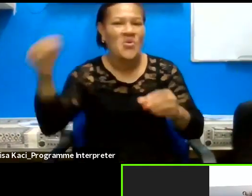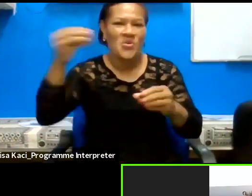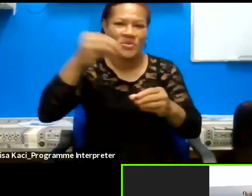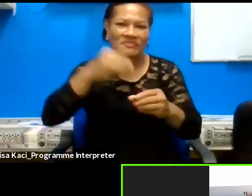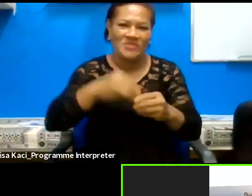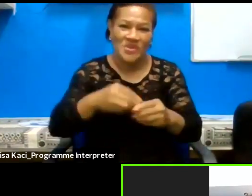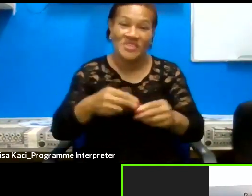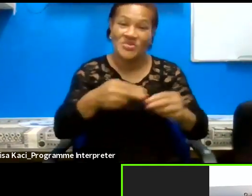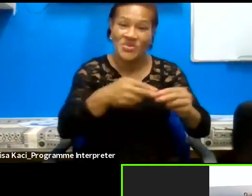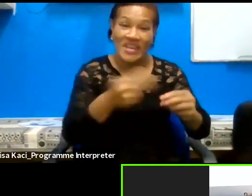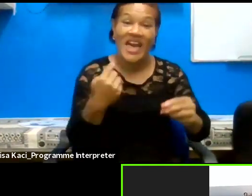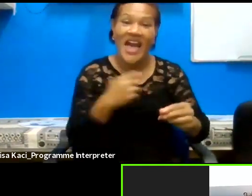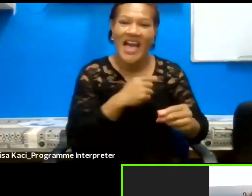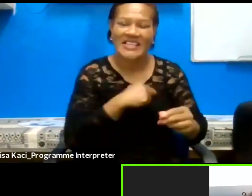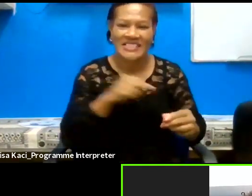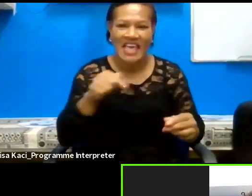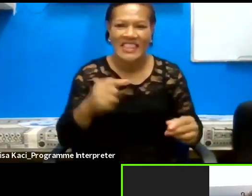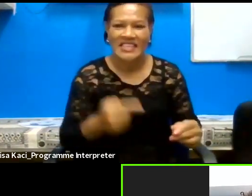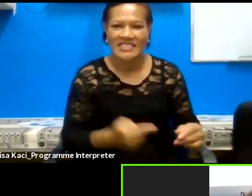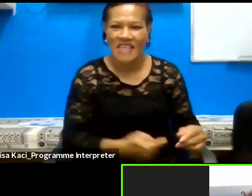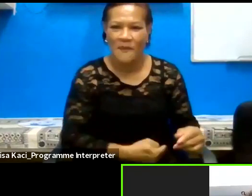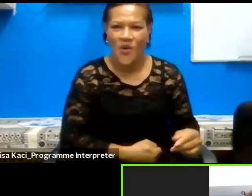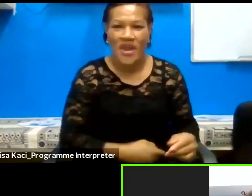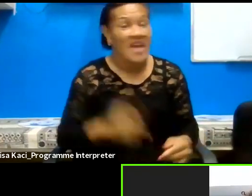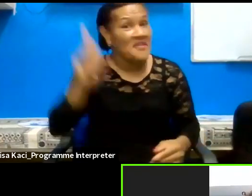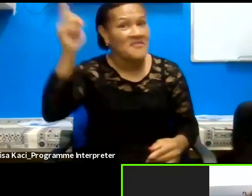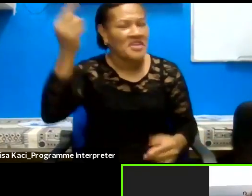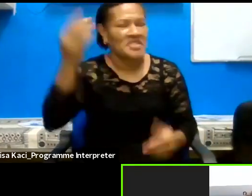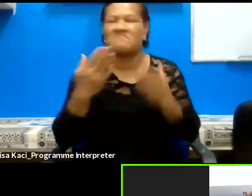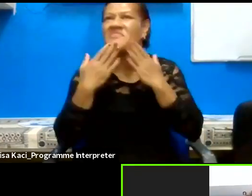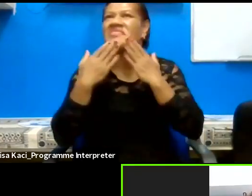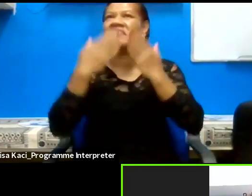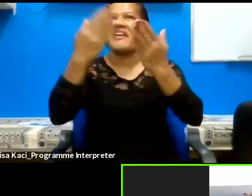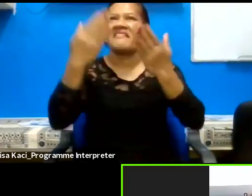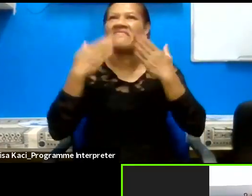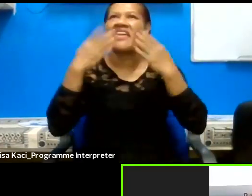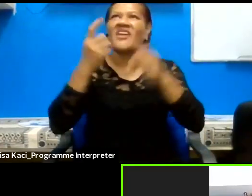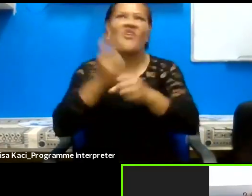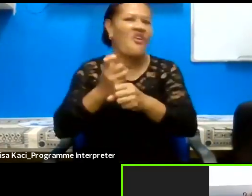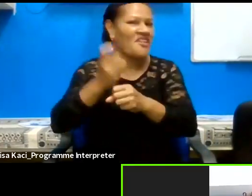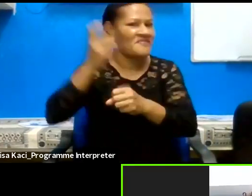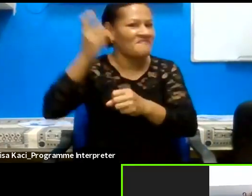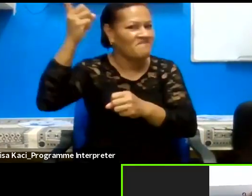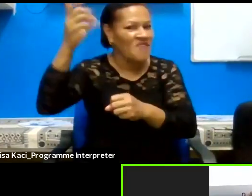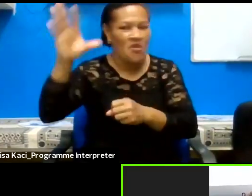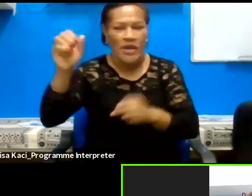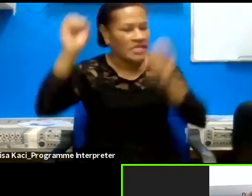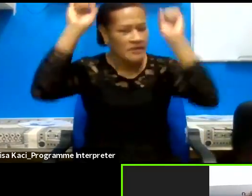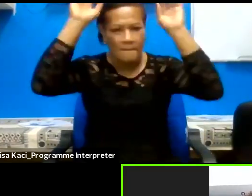You say I love you. as you are.